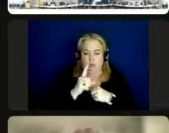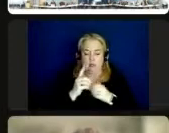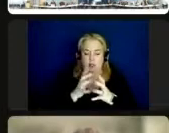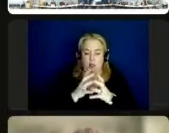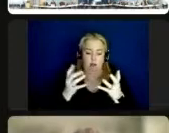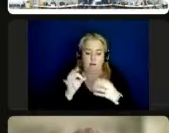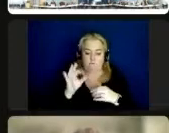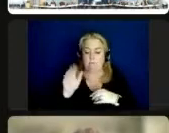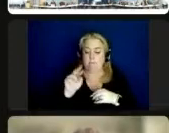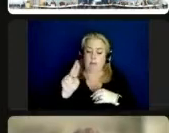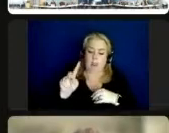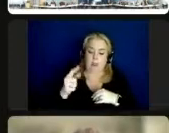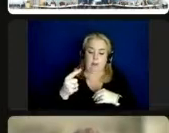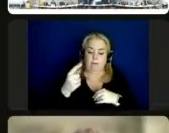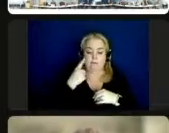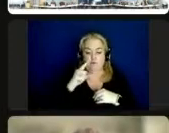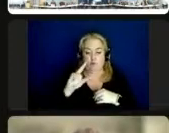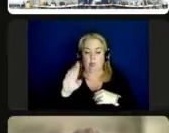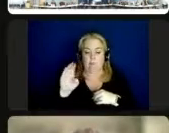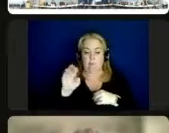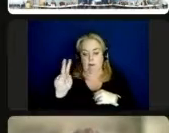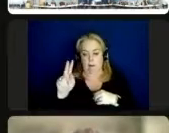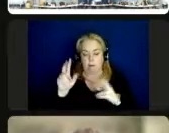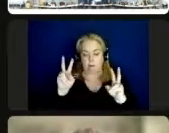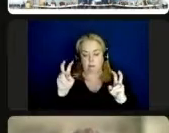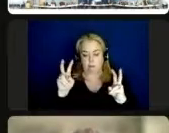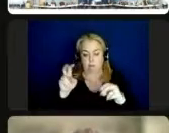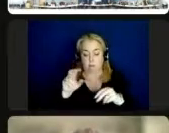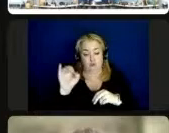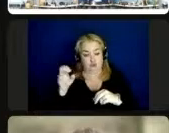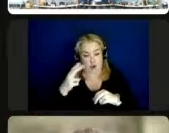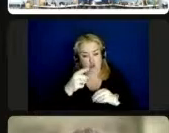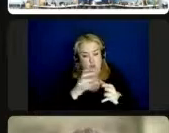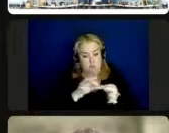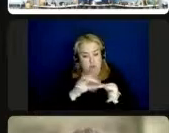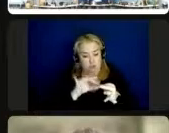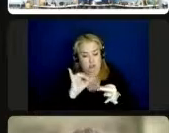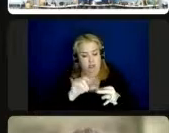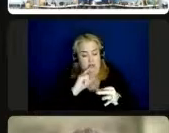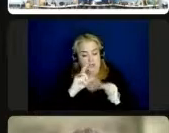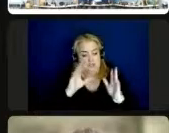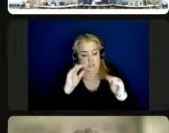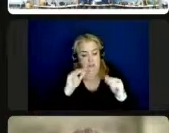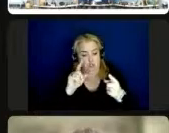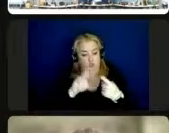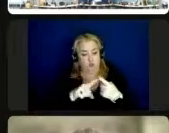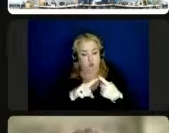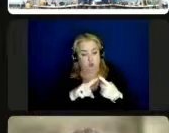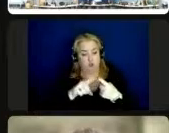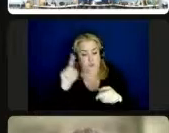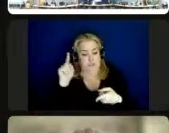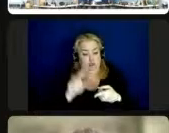IF YOU WANTE IT TO PASS. YEAH.